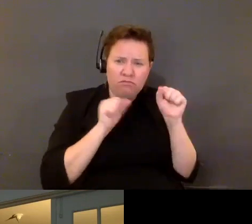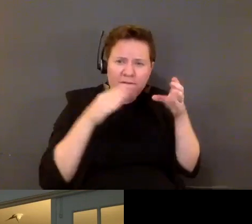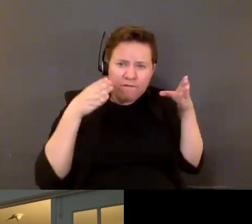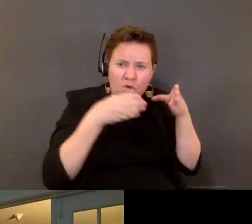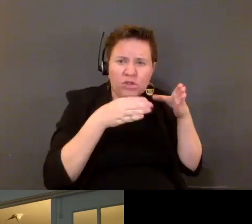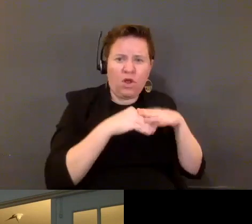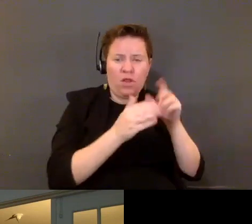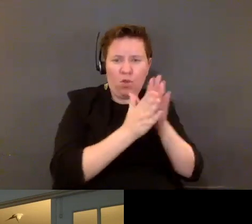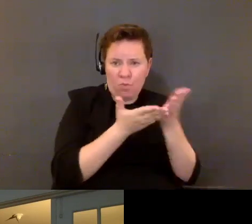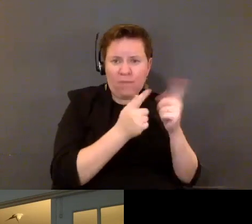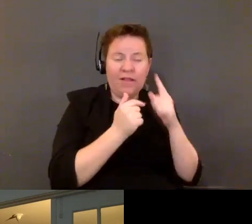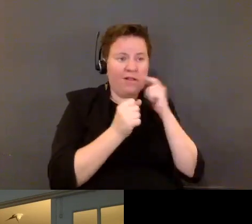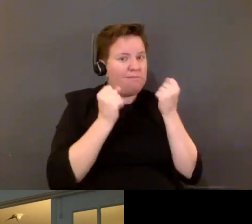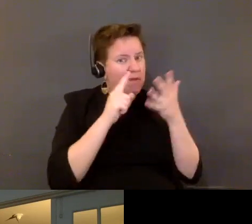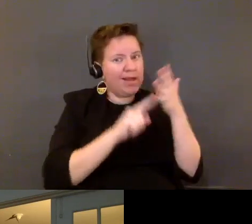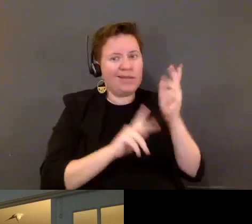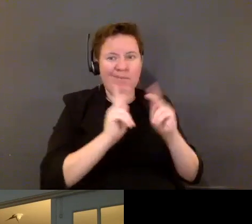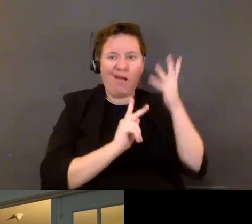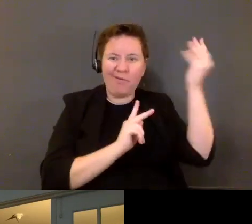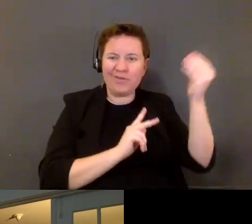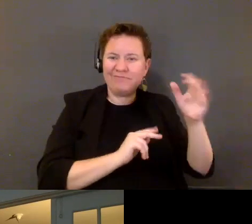a lot of people out there listening tonight who know that they are among